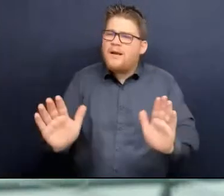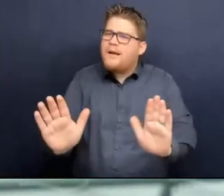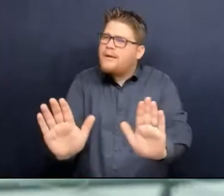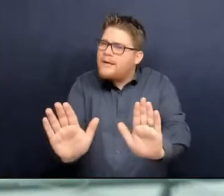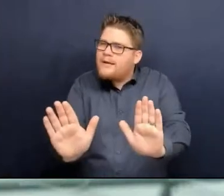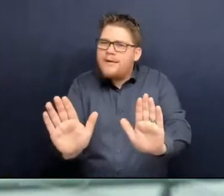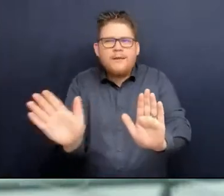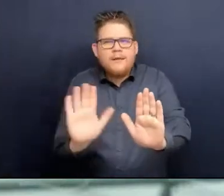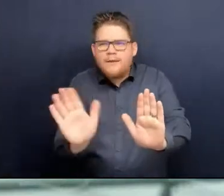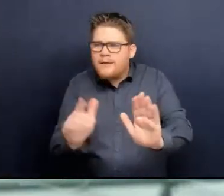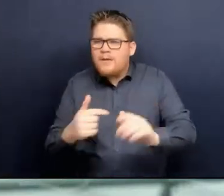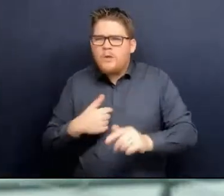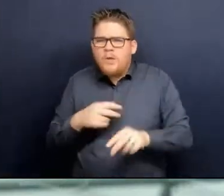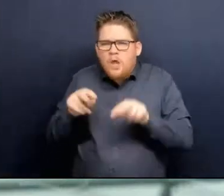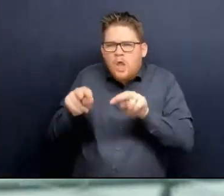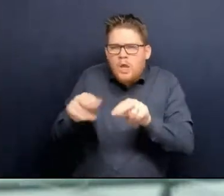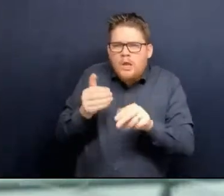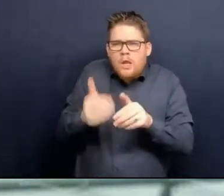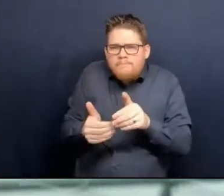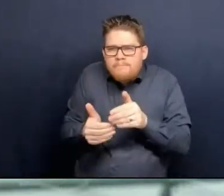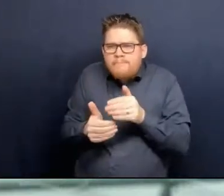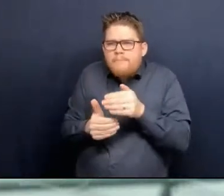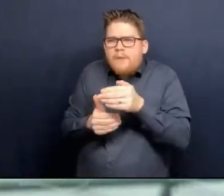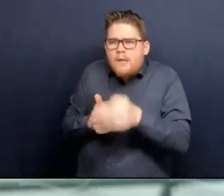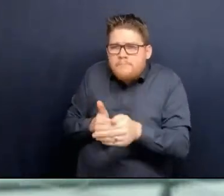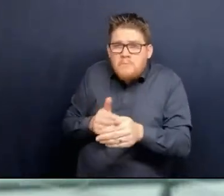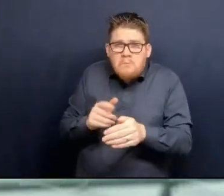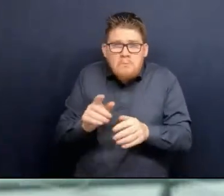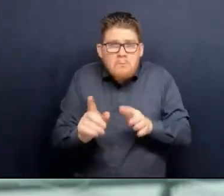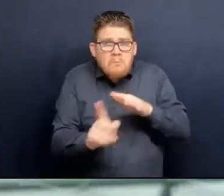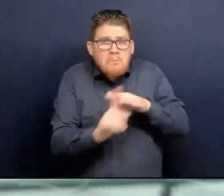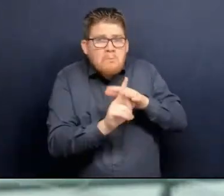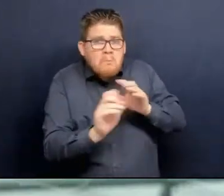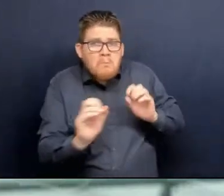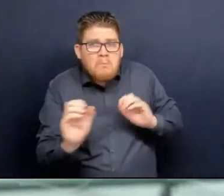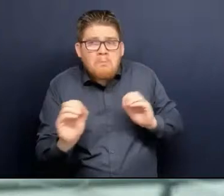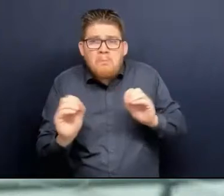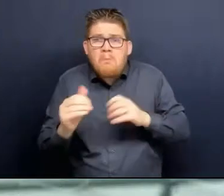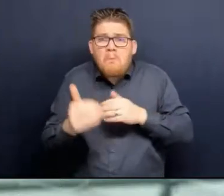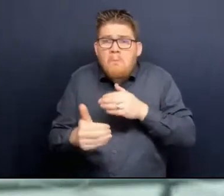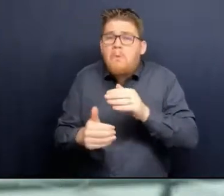support everybody in doing that.